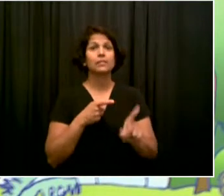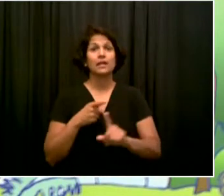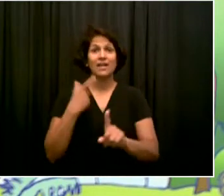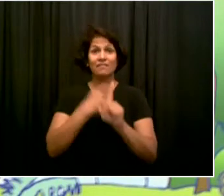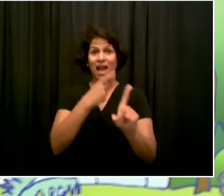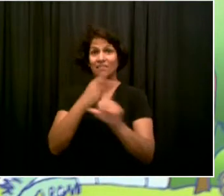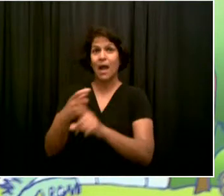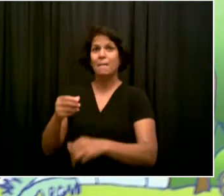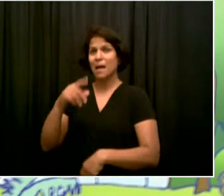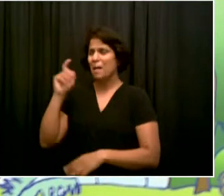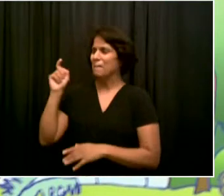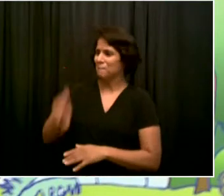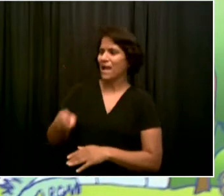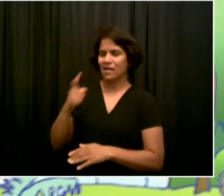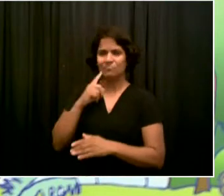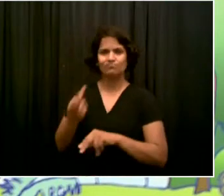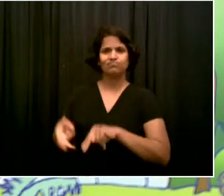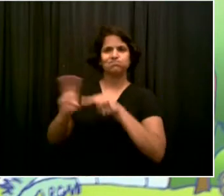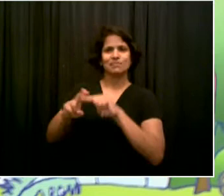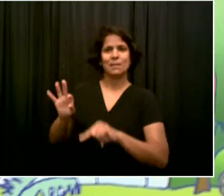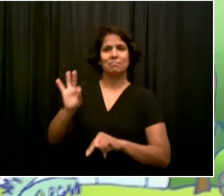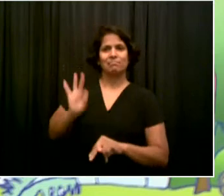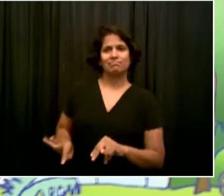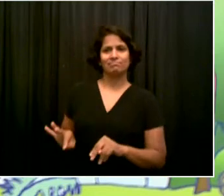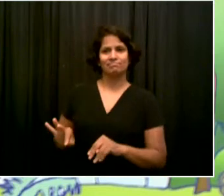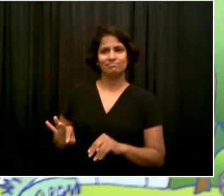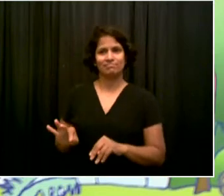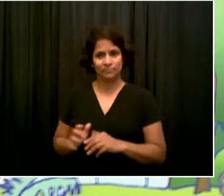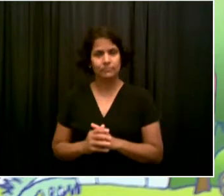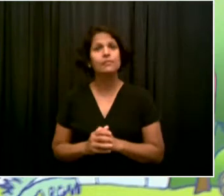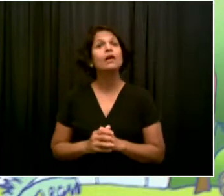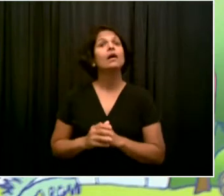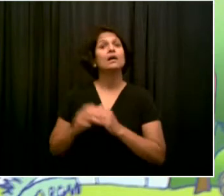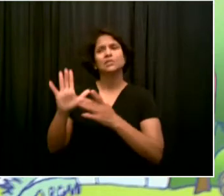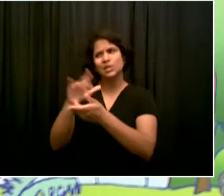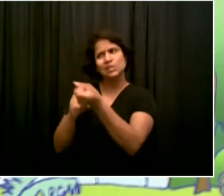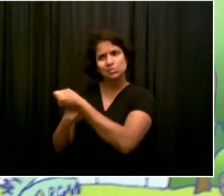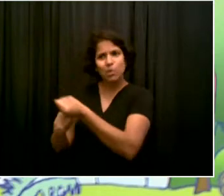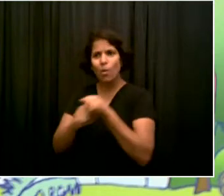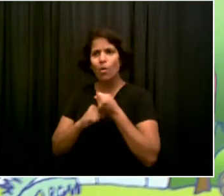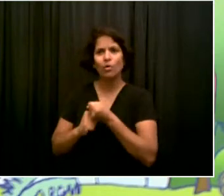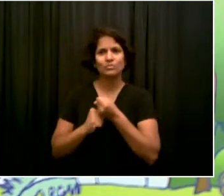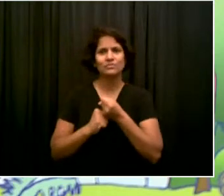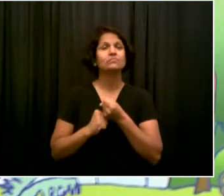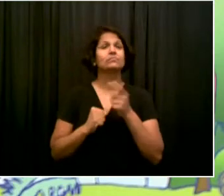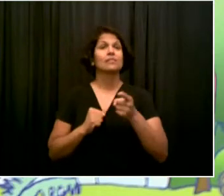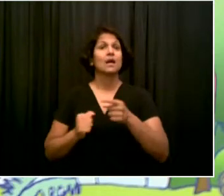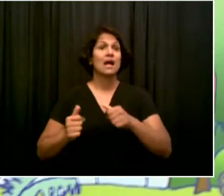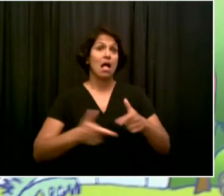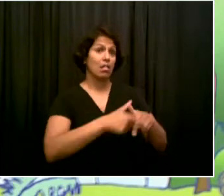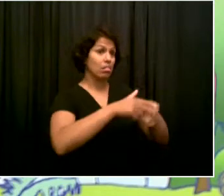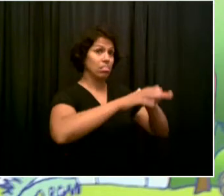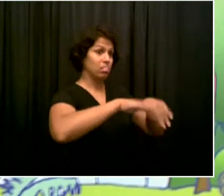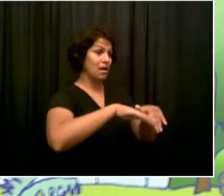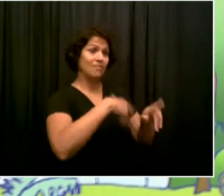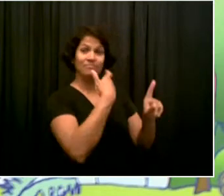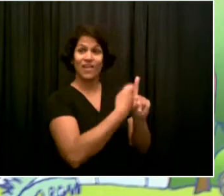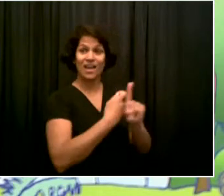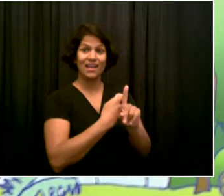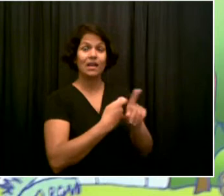ONLY, THIS IS THE SHAPE OF THINGS TO COME, WE WANT TO MAKE SURE WE SEND THE RIGHT MESSAGE,